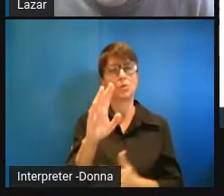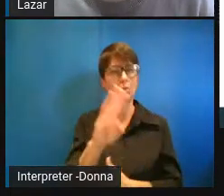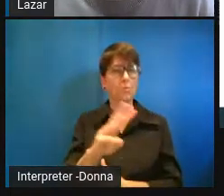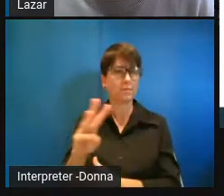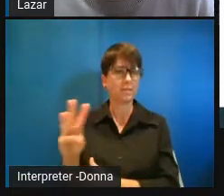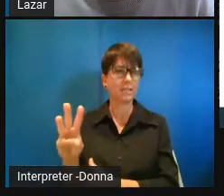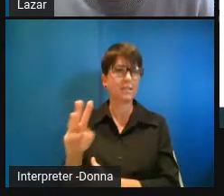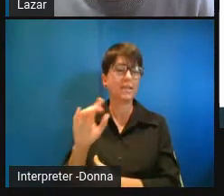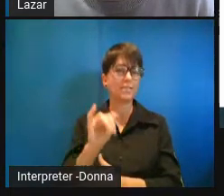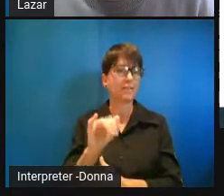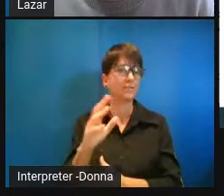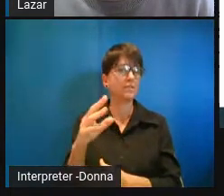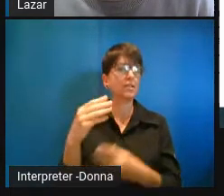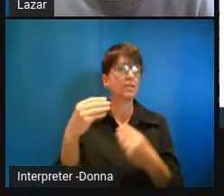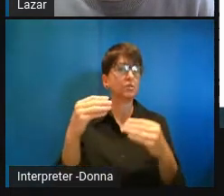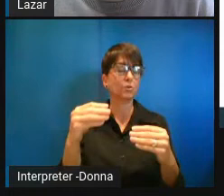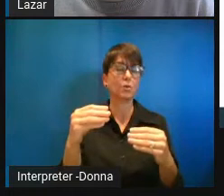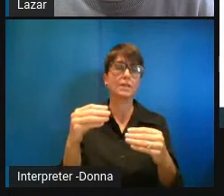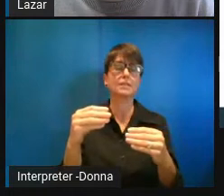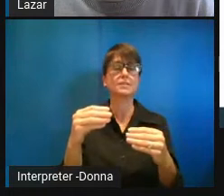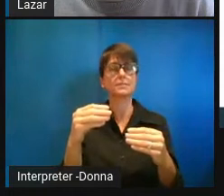It's a specially designed store for the blind.